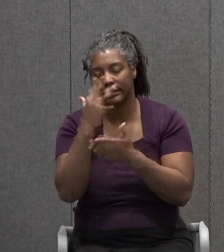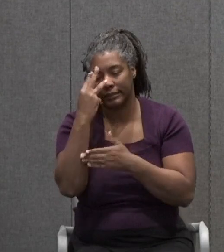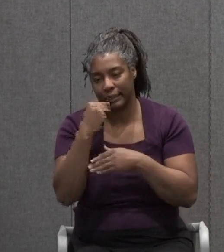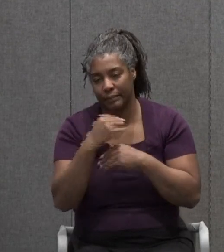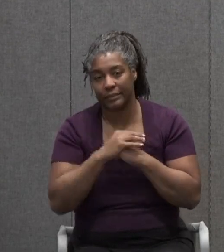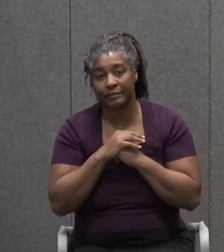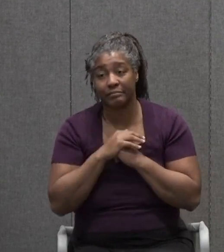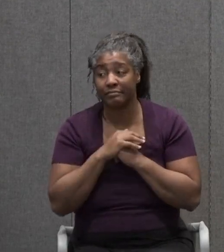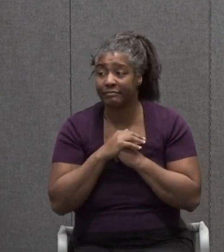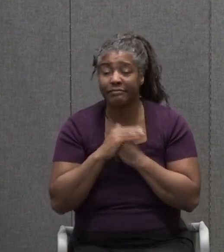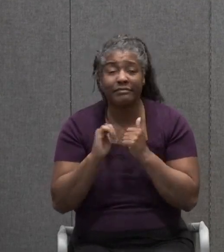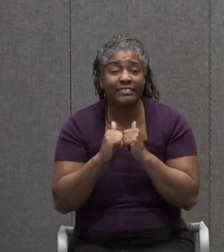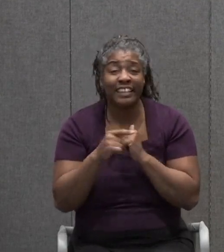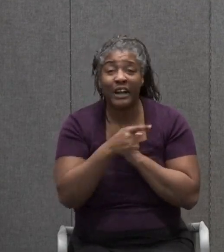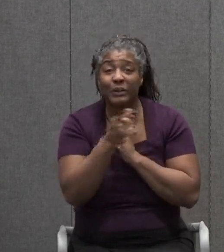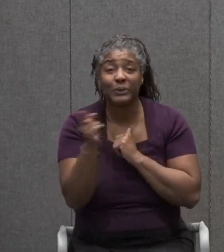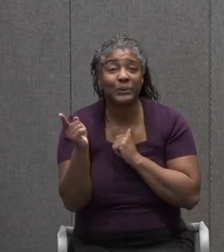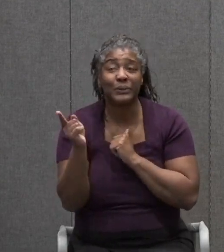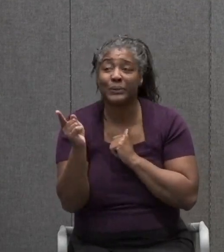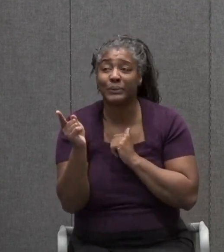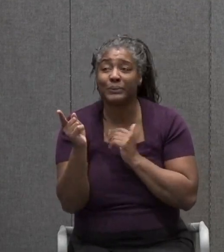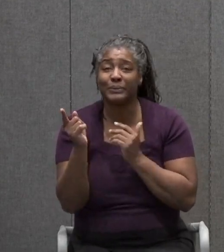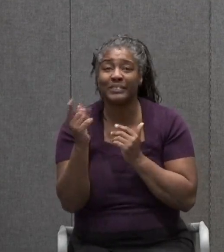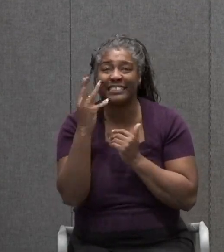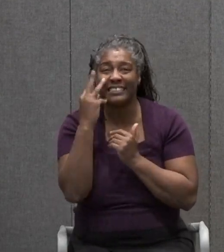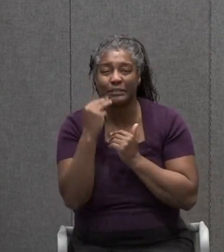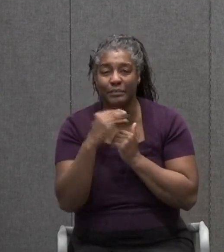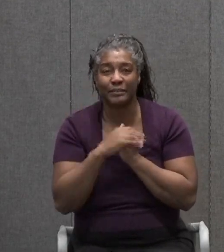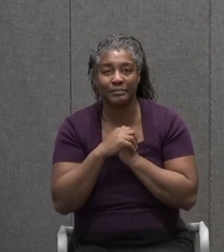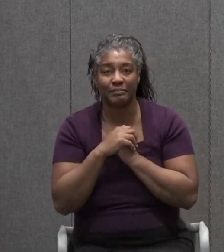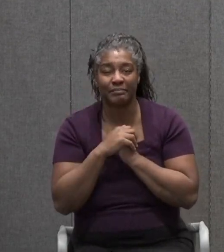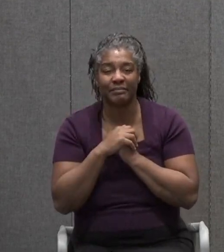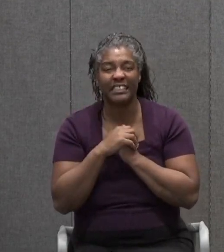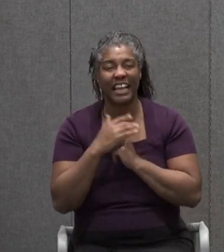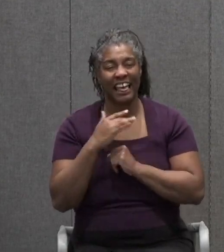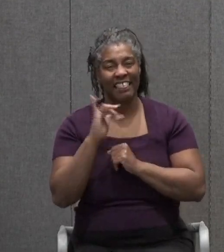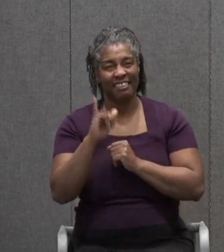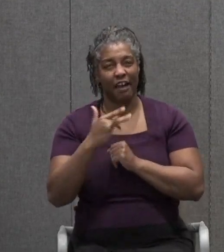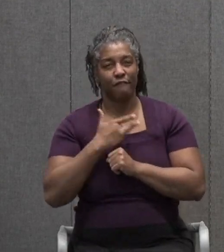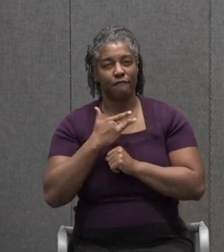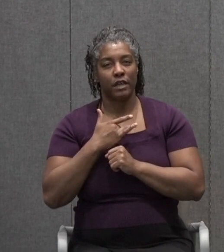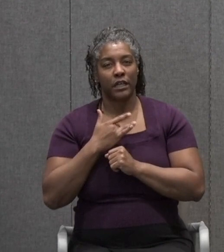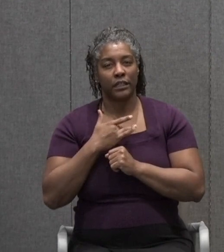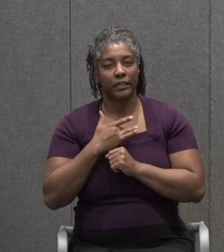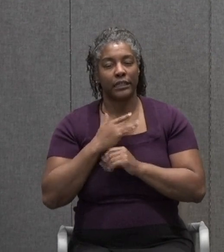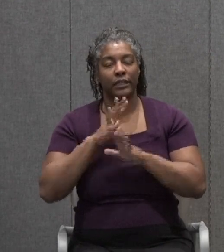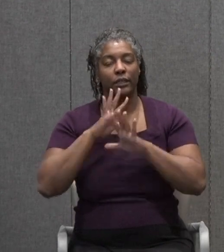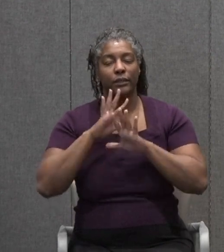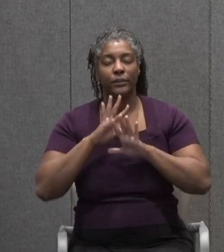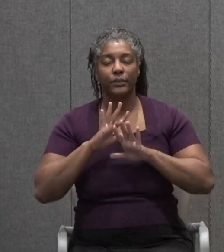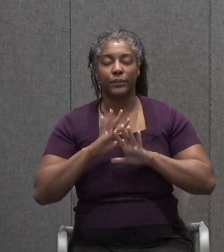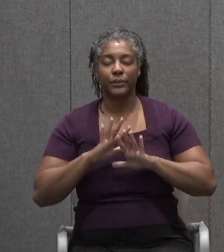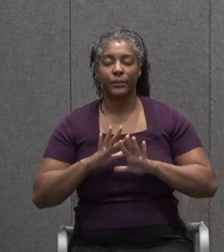being peaceful is really important. And you can take time to protect that peace.